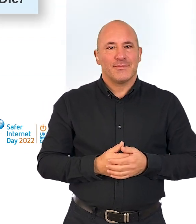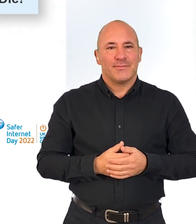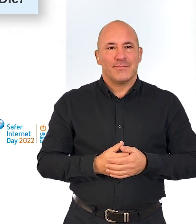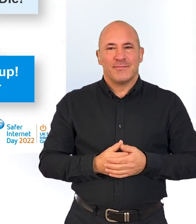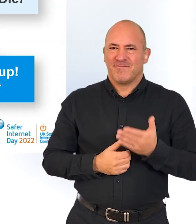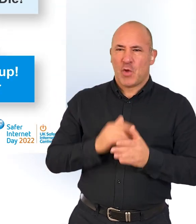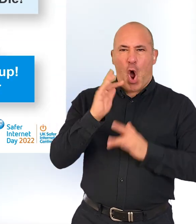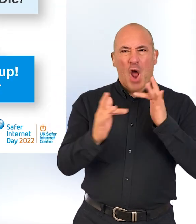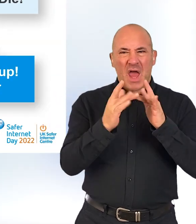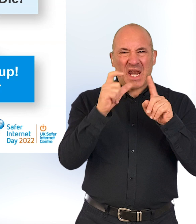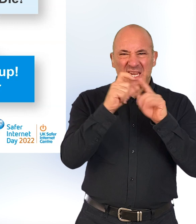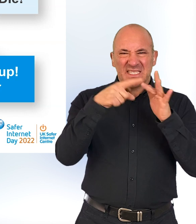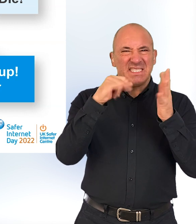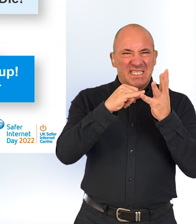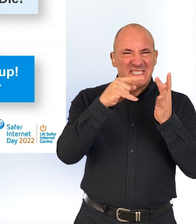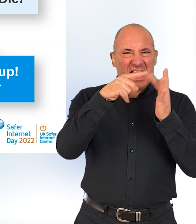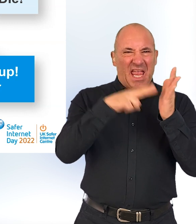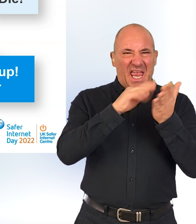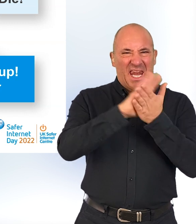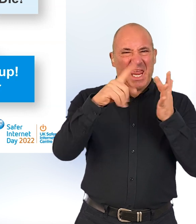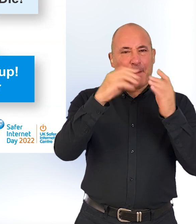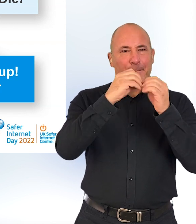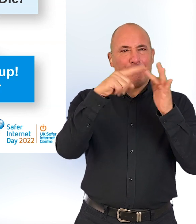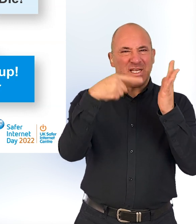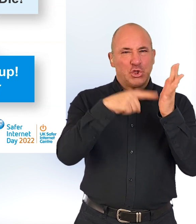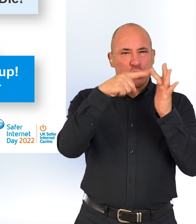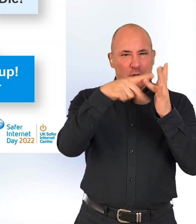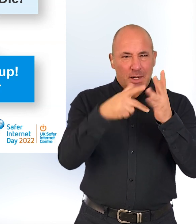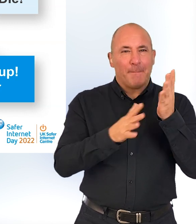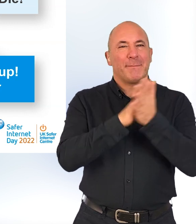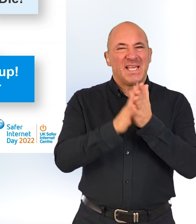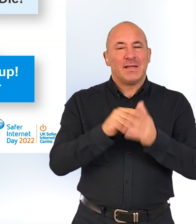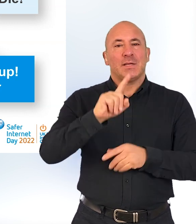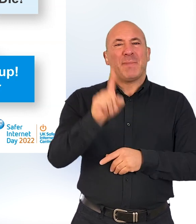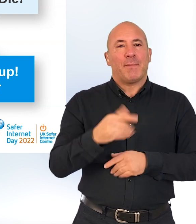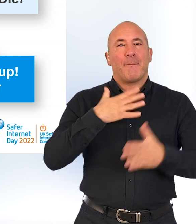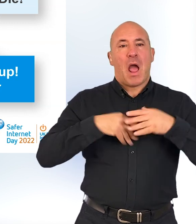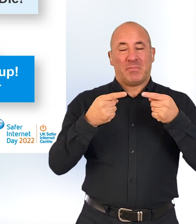‘Online disinhibition’ describes the way that people can behave differently when they are online.